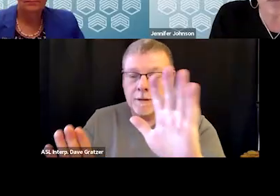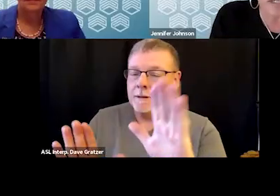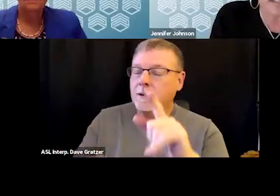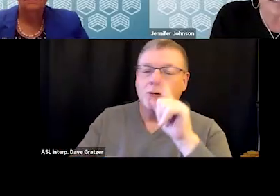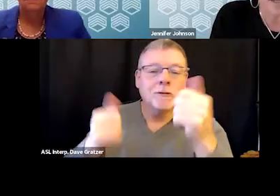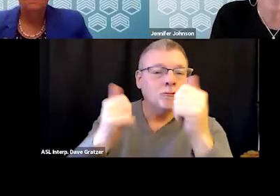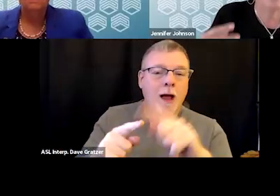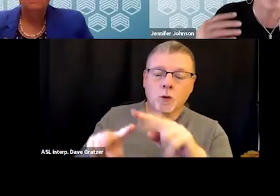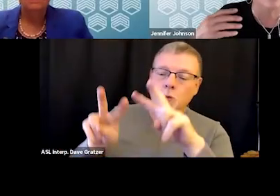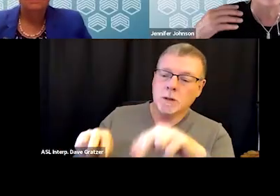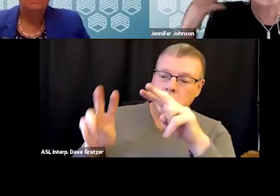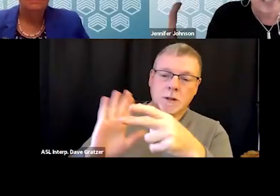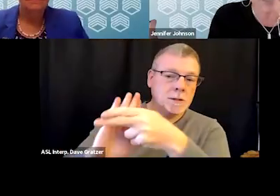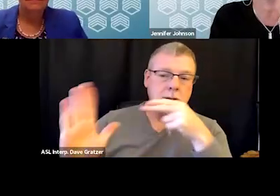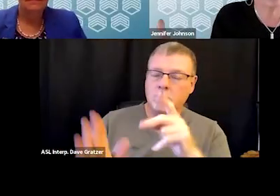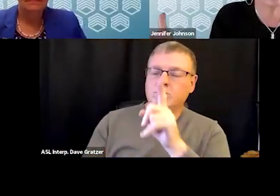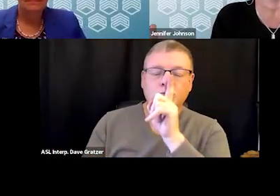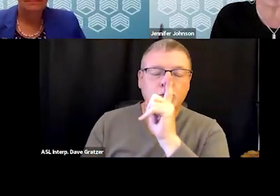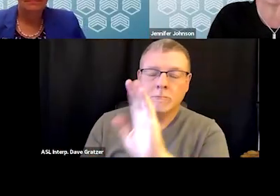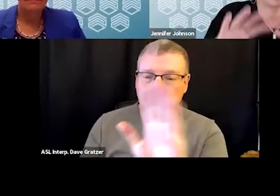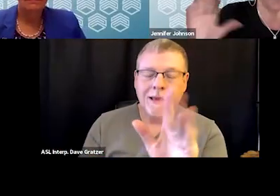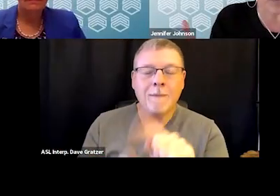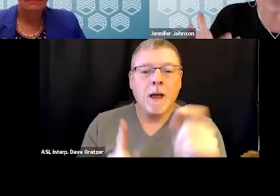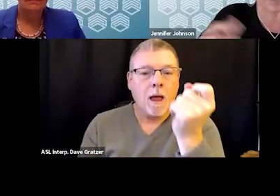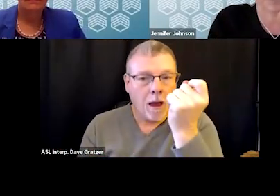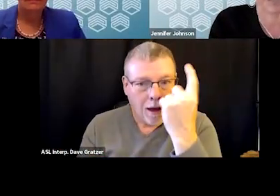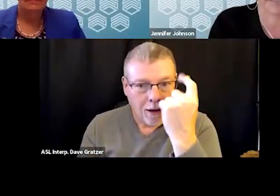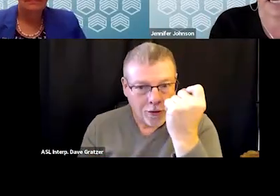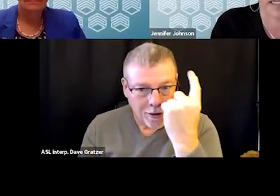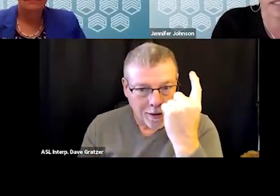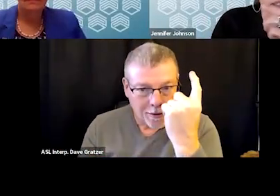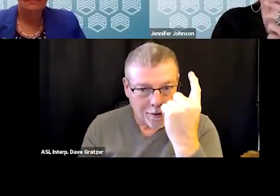someone, but just to understand and help you put it into context.